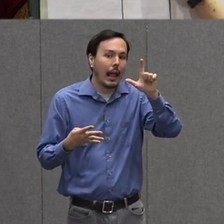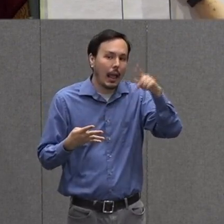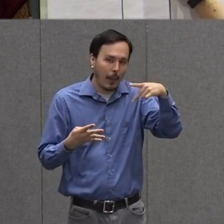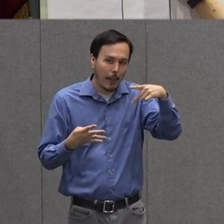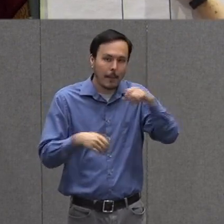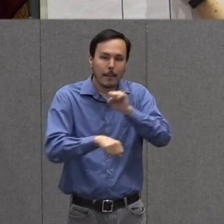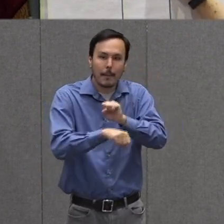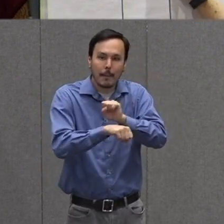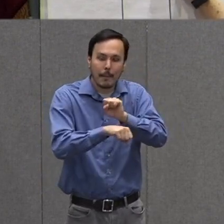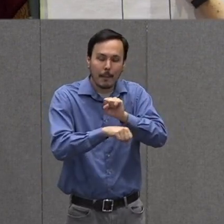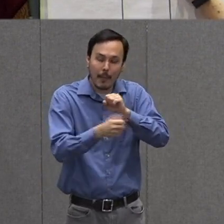Advocate.